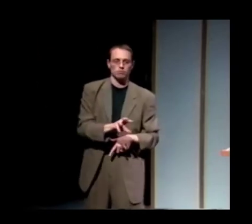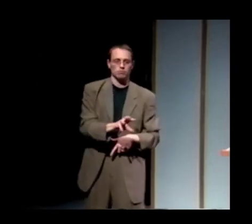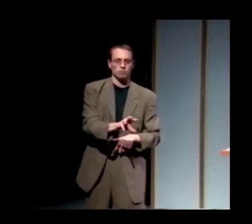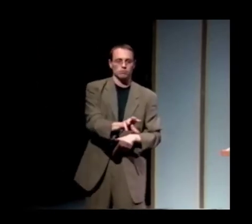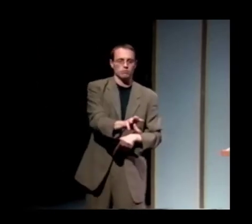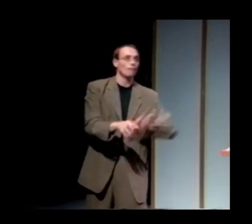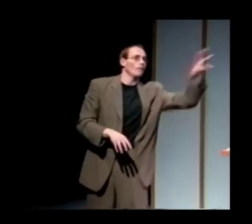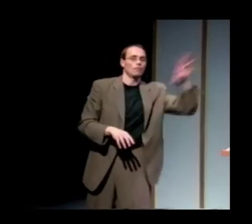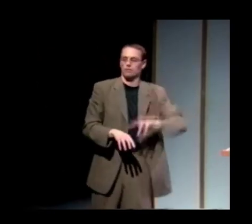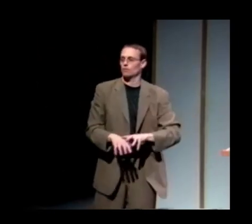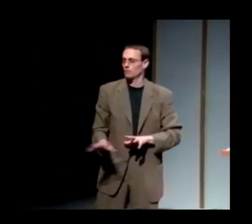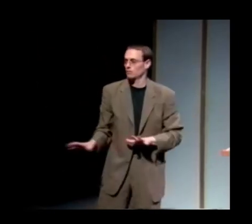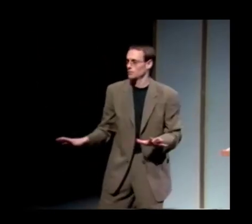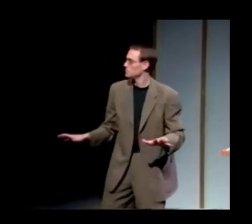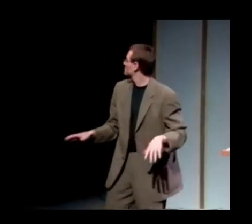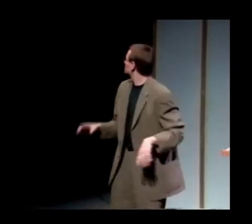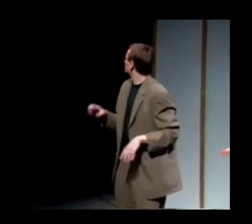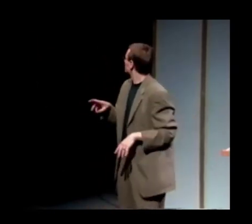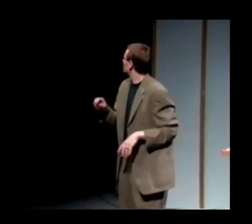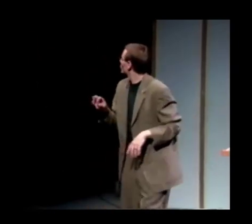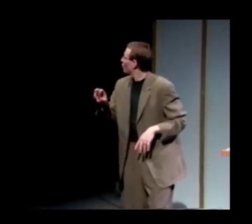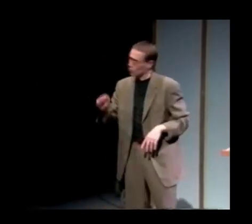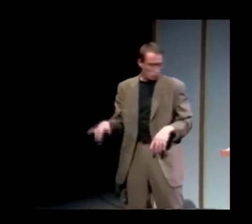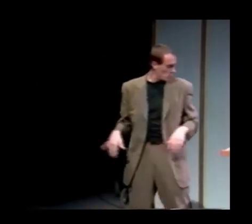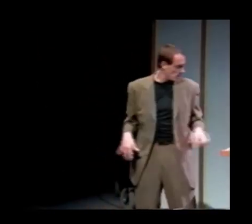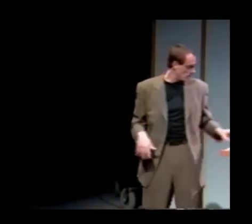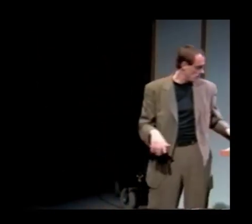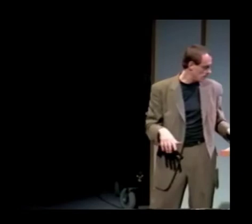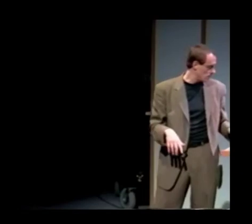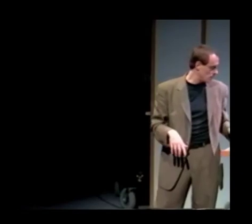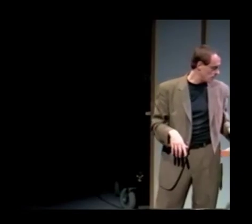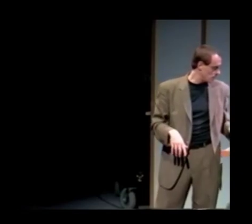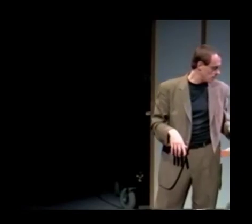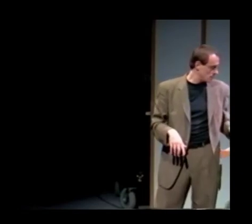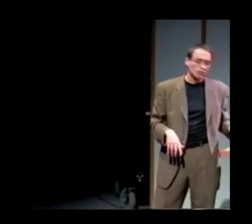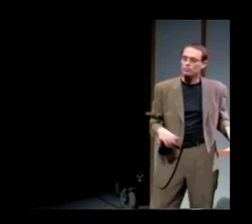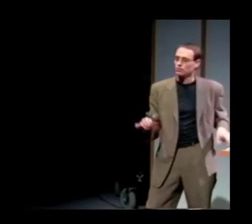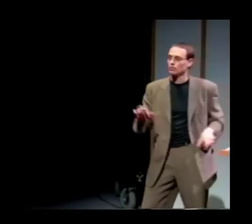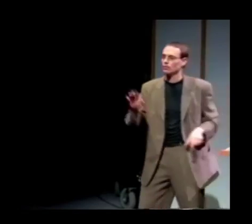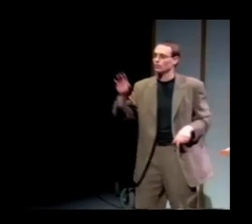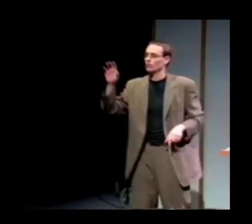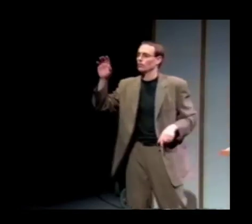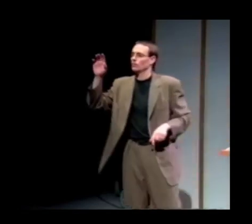AND THEN YOU CUT AWAY BACK TO THE PEOPLE, OK? SO YOU CAN CUT AWAY TO DIFFERENT STORIES, DIFFERENT SHOTS.